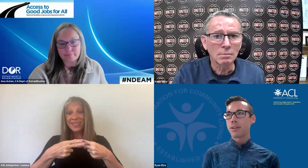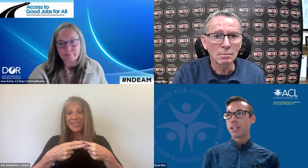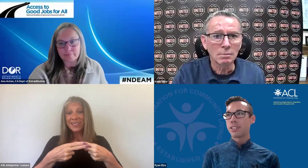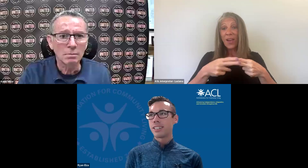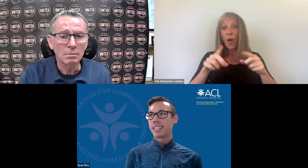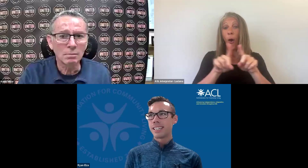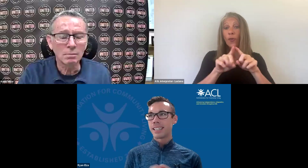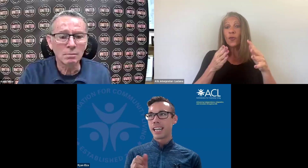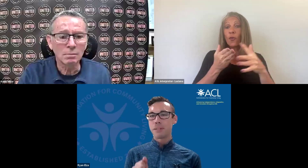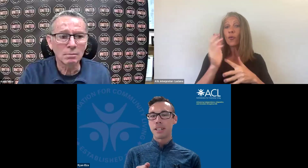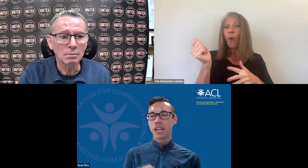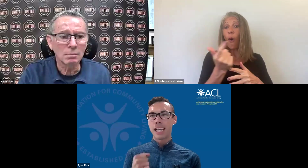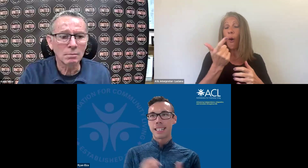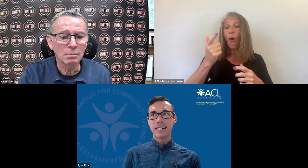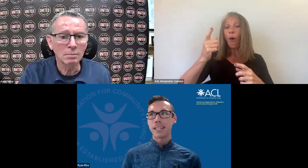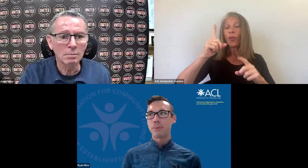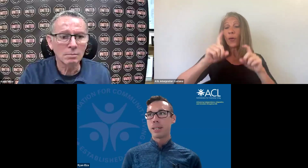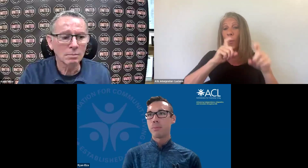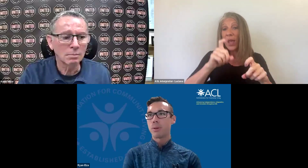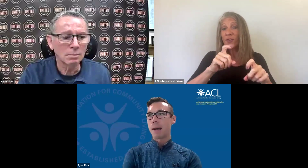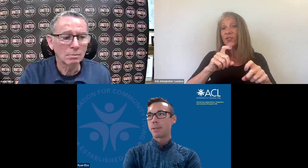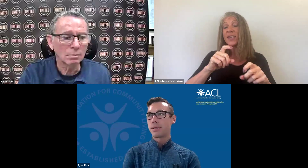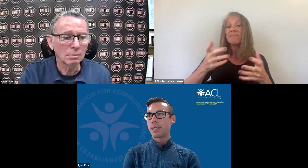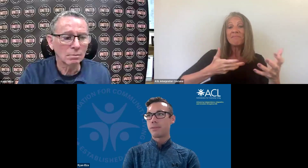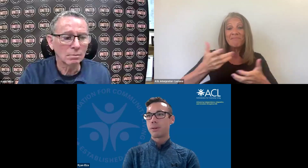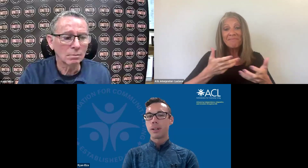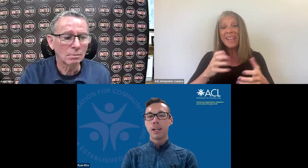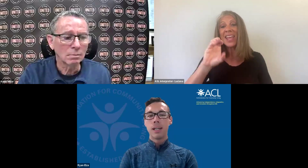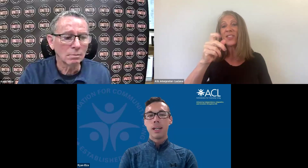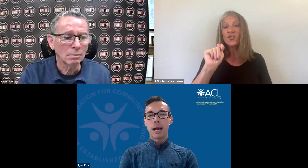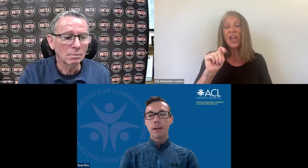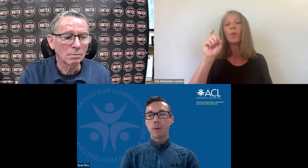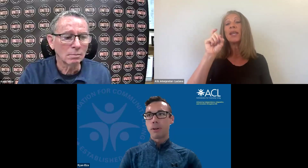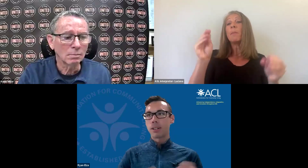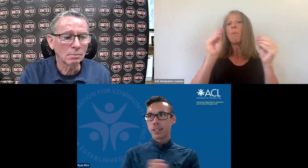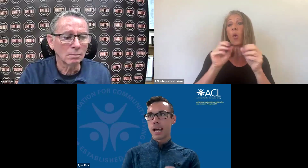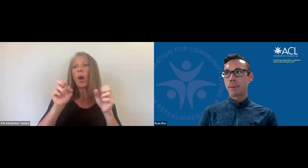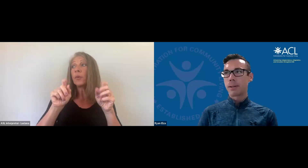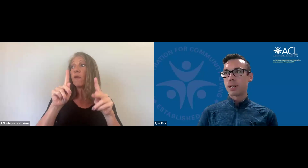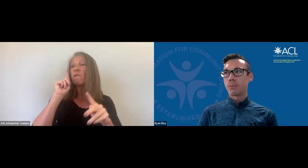Through all the questions and engagement in the chat, it sounds like we need more opportunities for webinars on this topic,